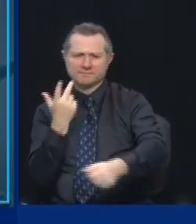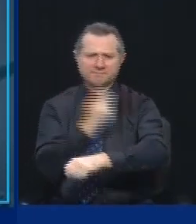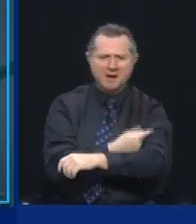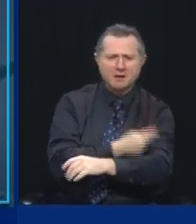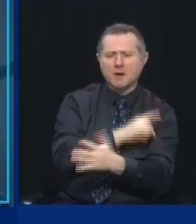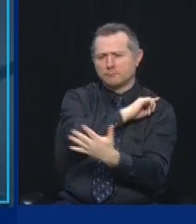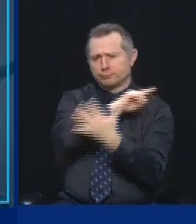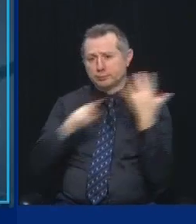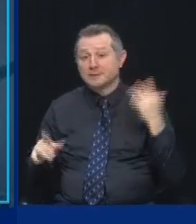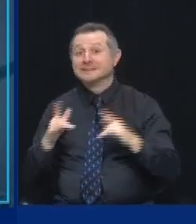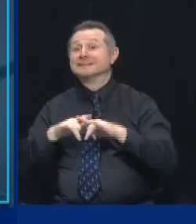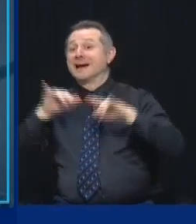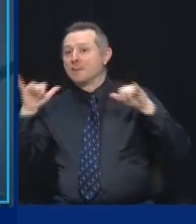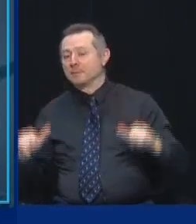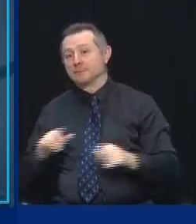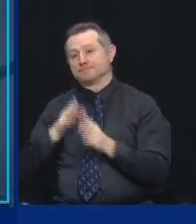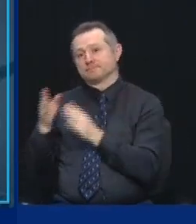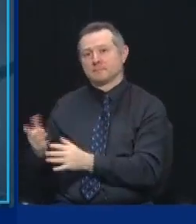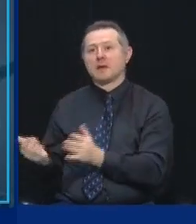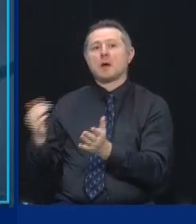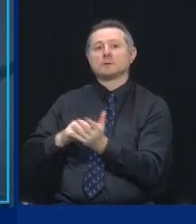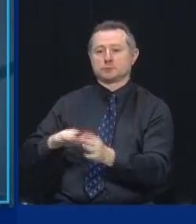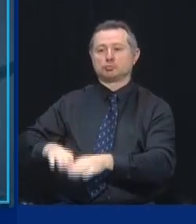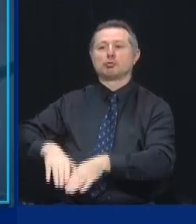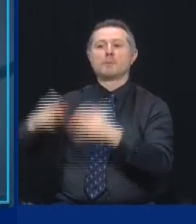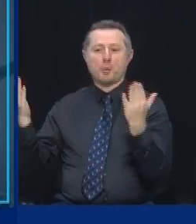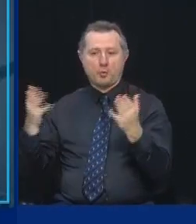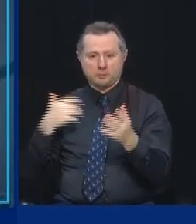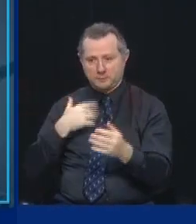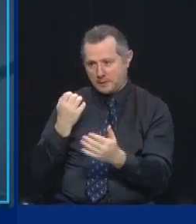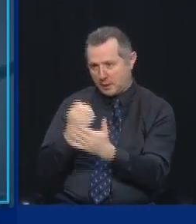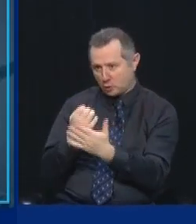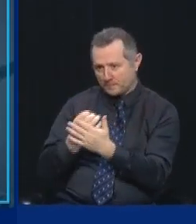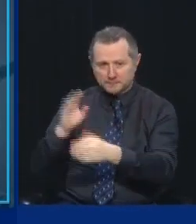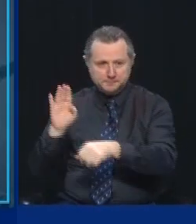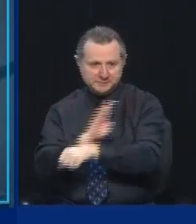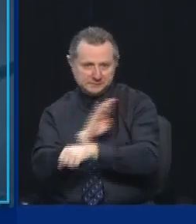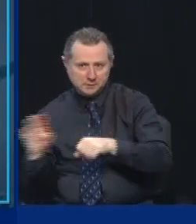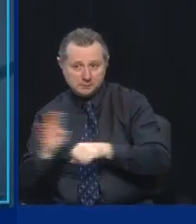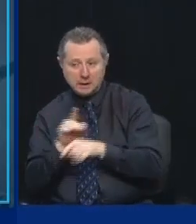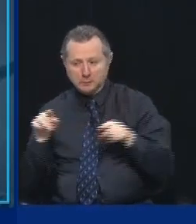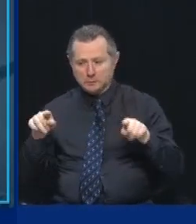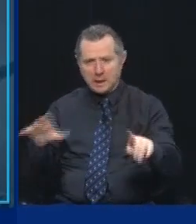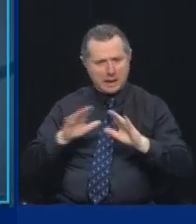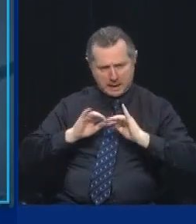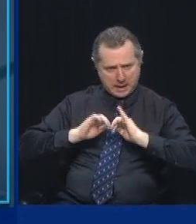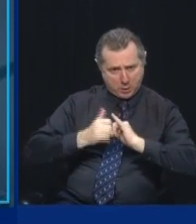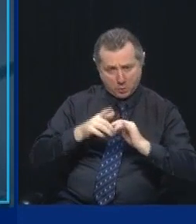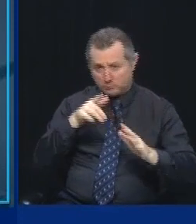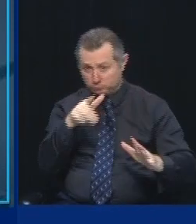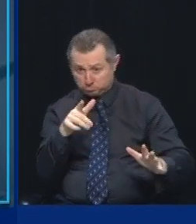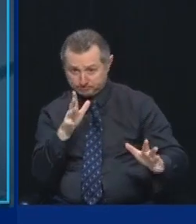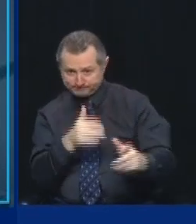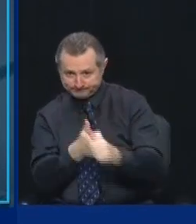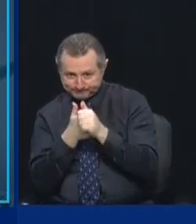COVID RECOVERY HAS TWO PARTS. MANAGING COVID. PRECAUTIONS, VACCINATIONS, ET CETERA.